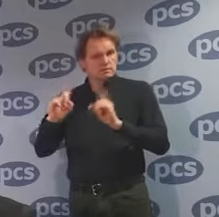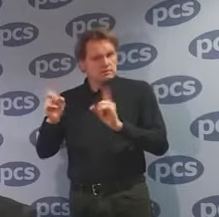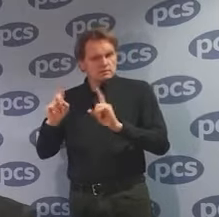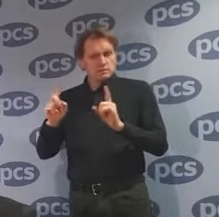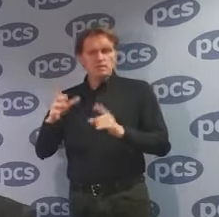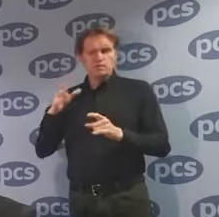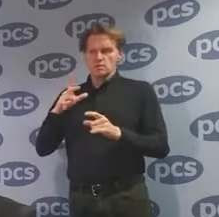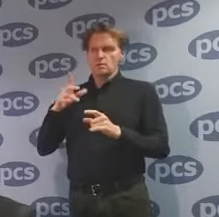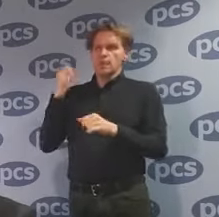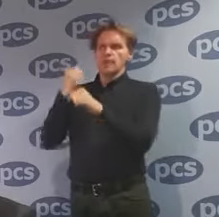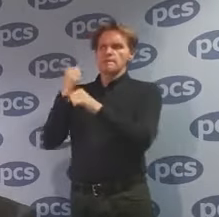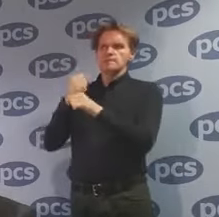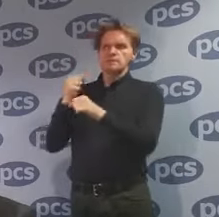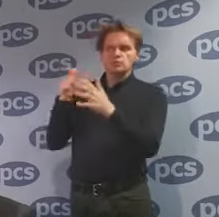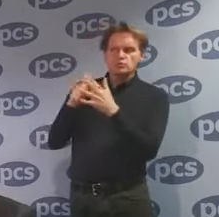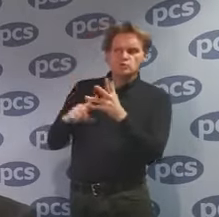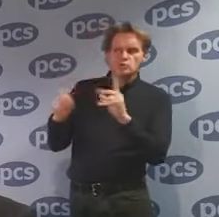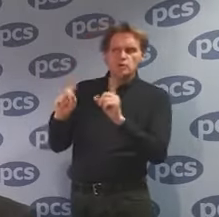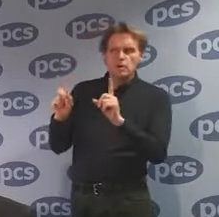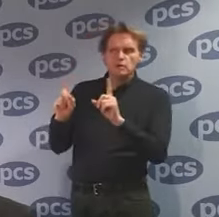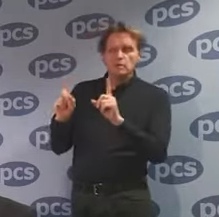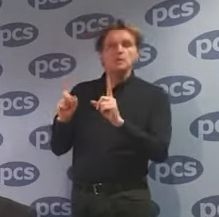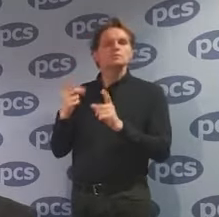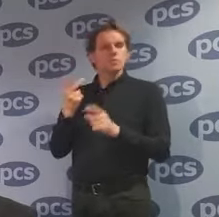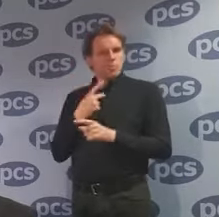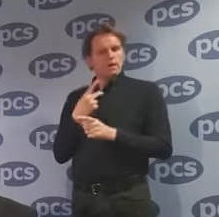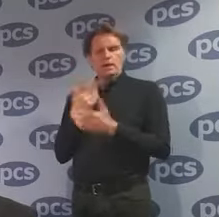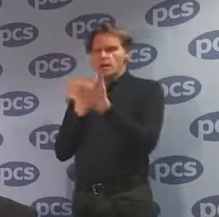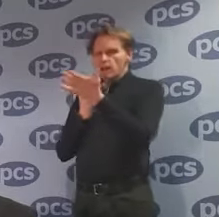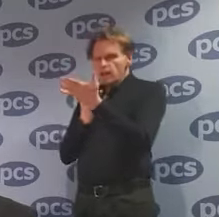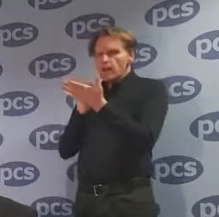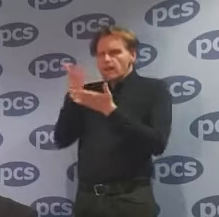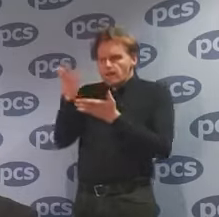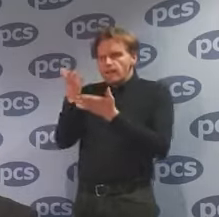And on that basis we're continuing to engage now. We have meetings for